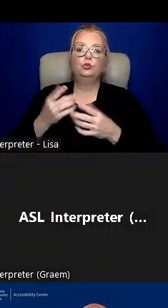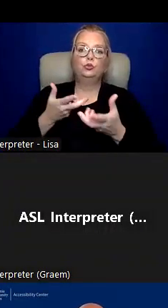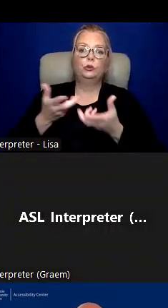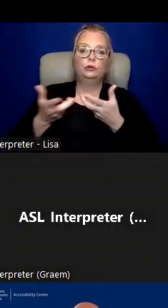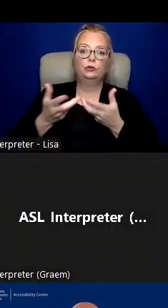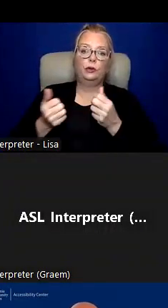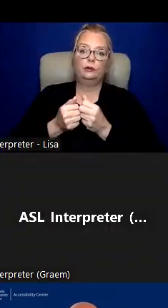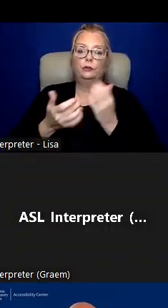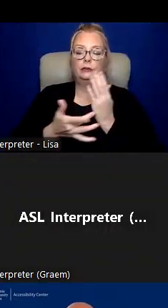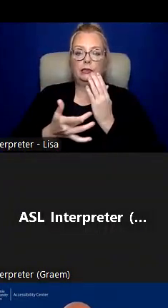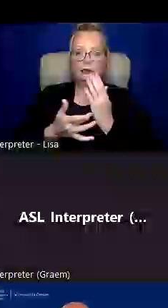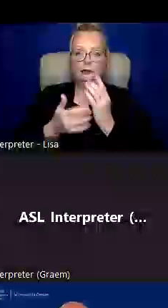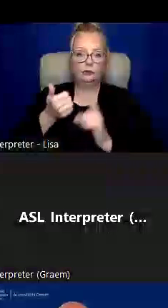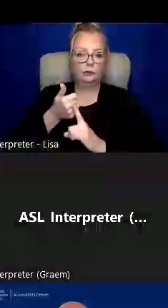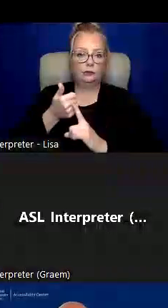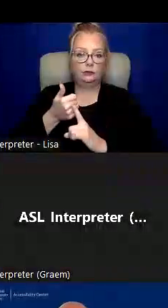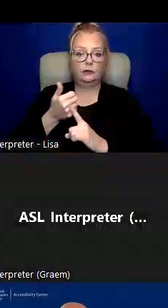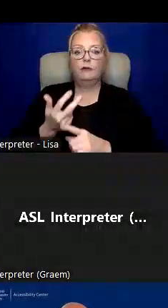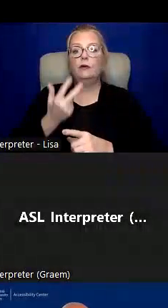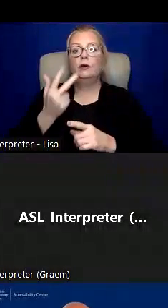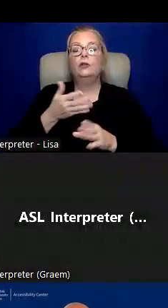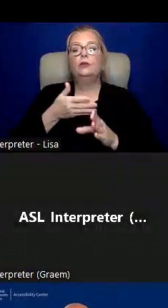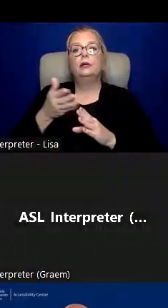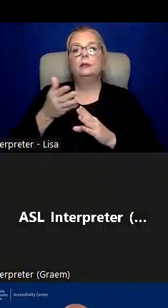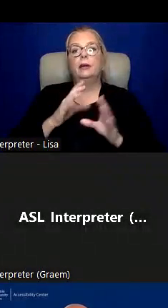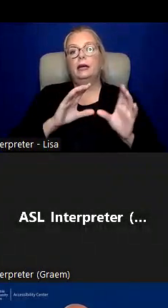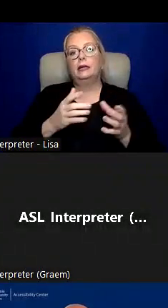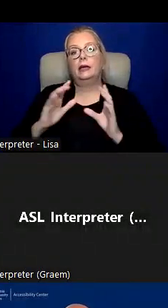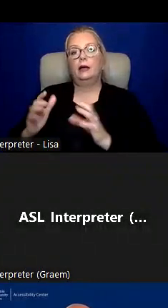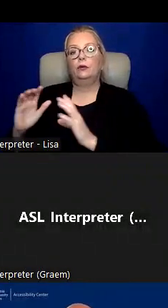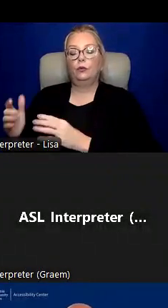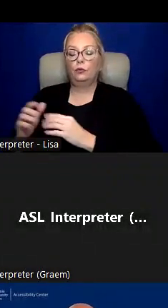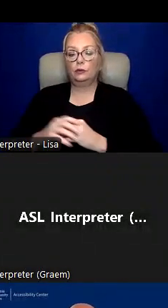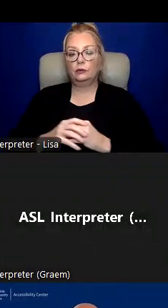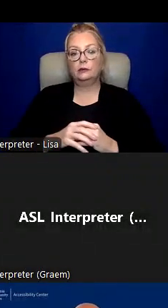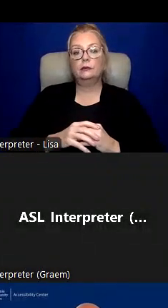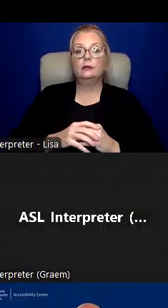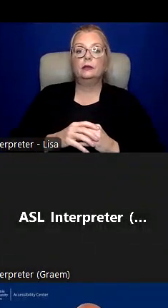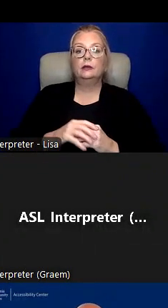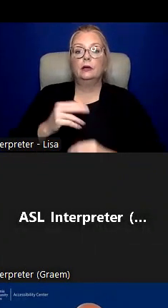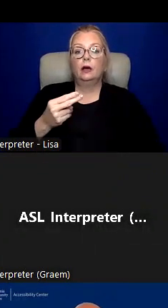So there's three main categories when we're talking about ICT. So you have hardware, and this is